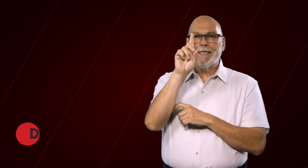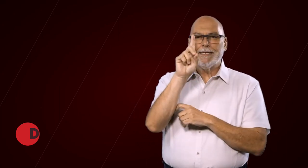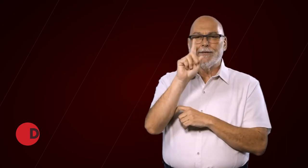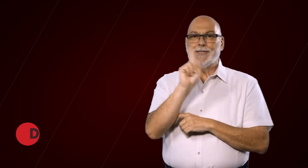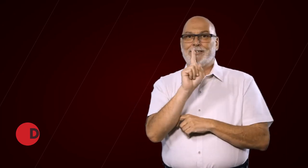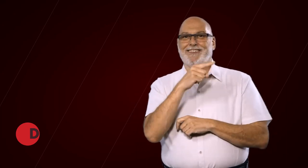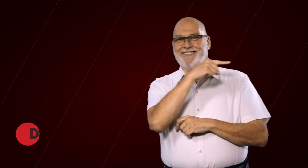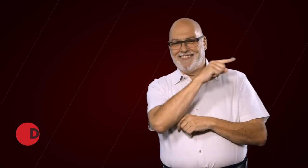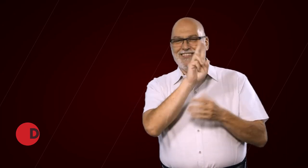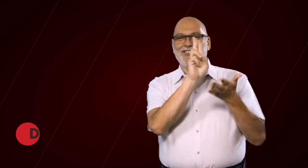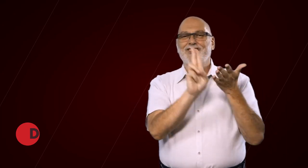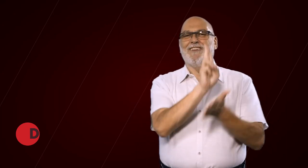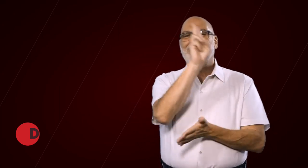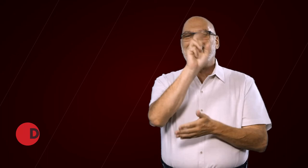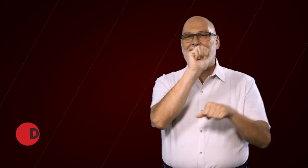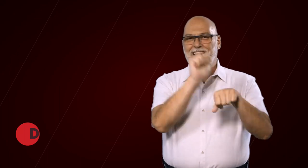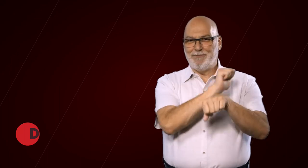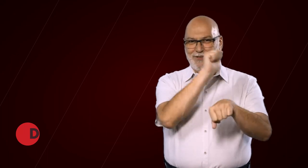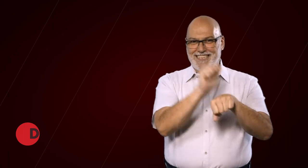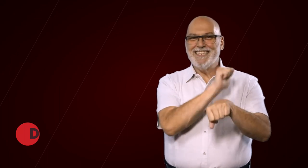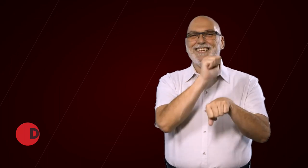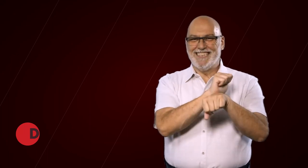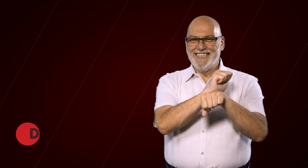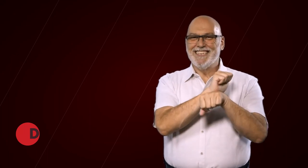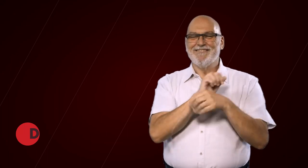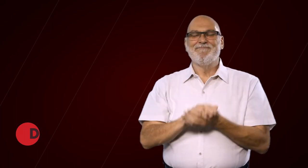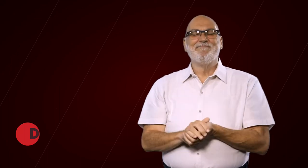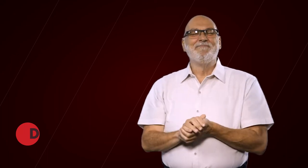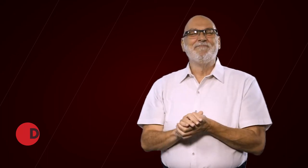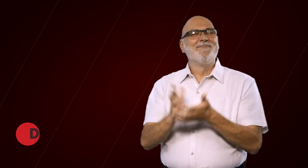University of Alberta.